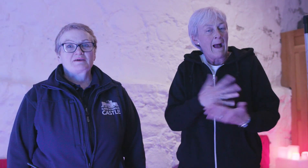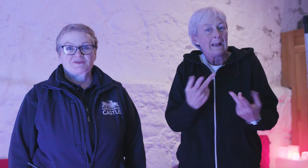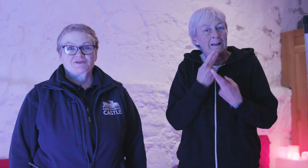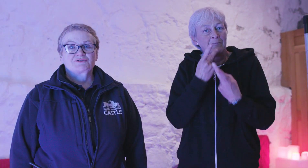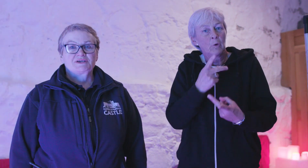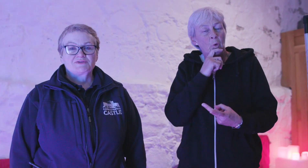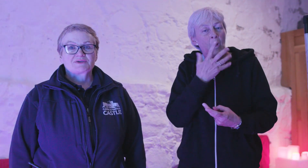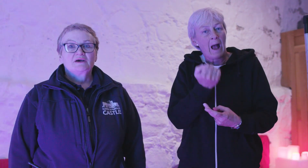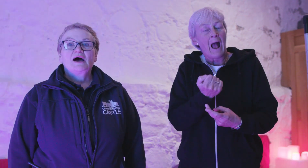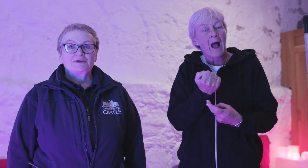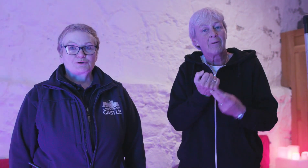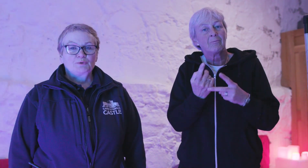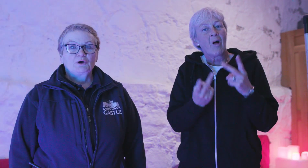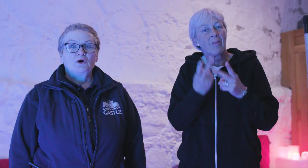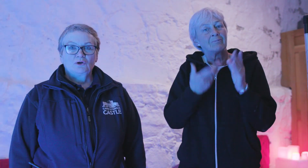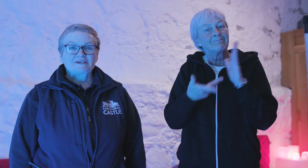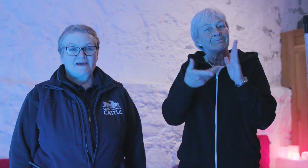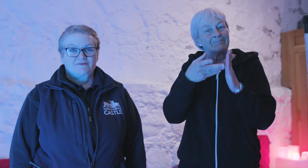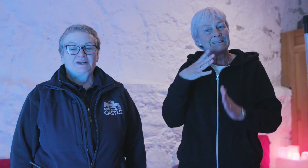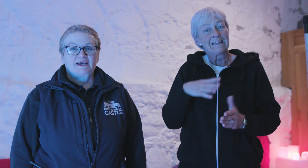sensory needs and it's open all day, every day.